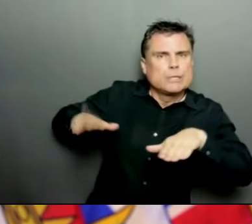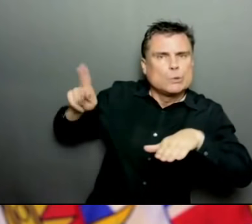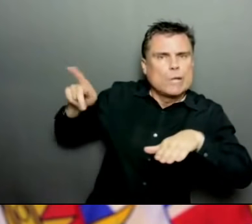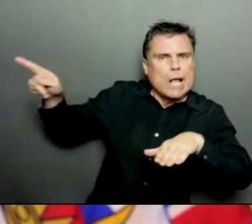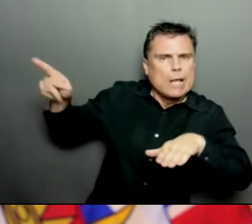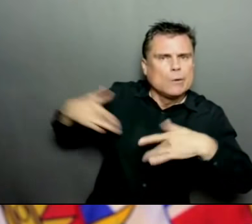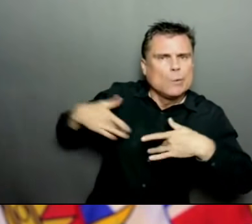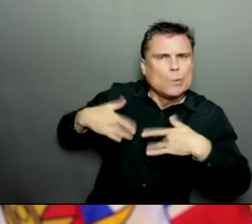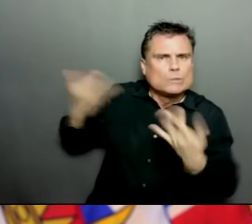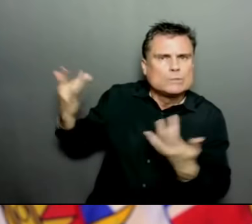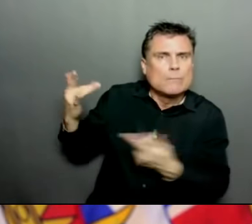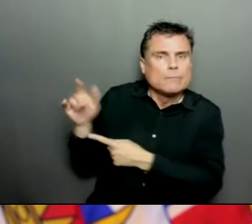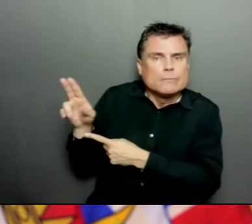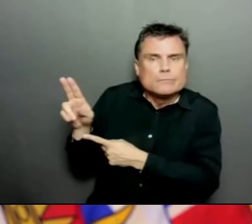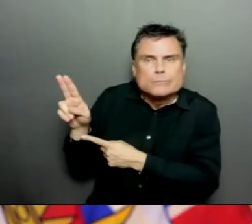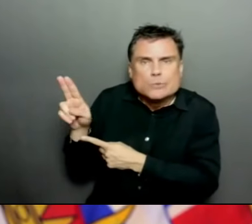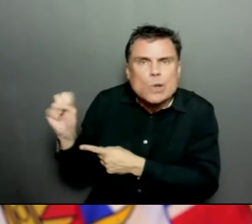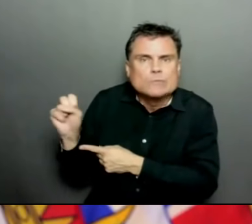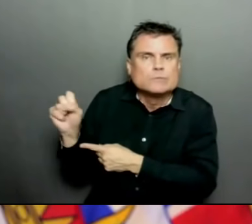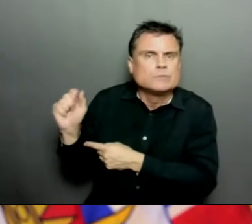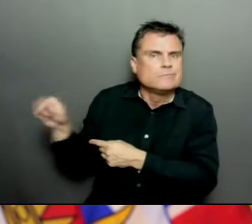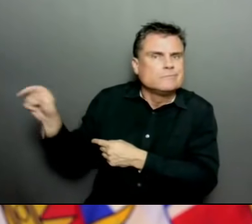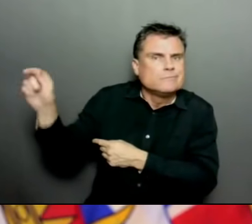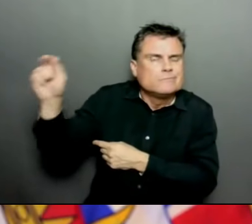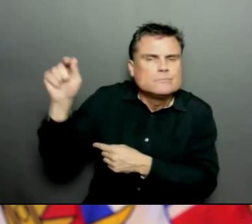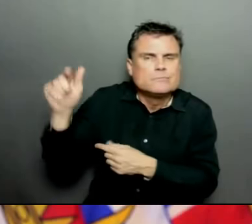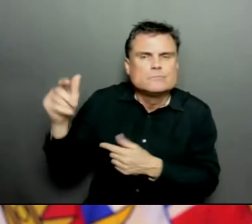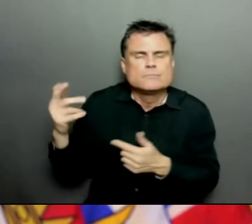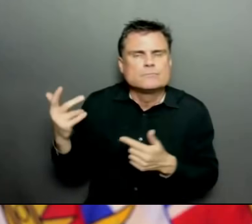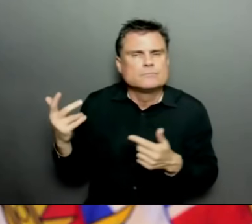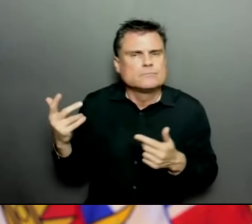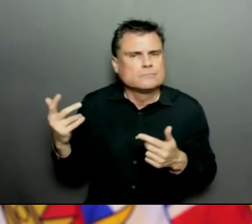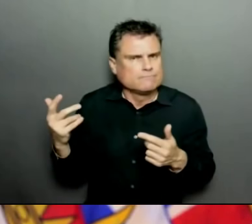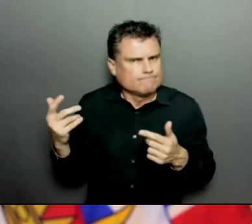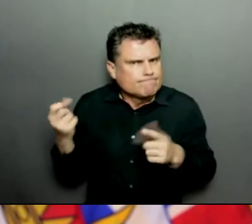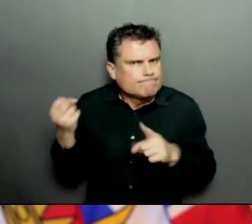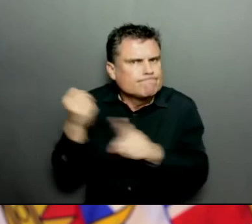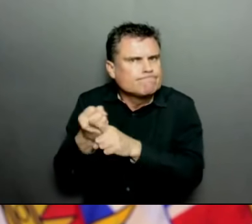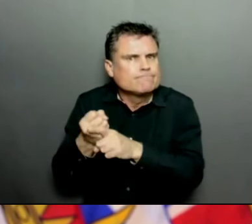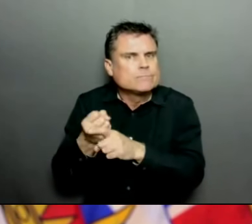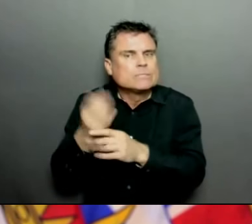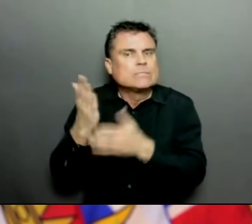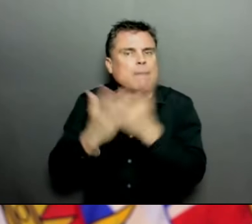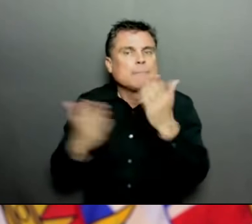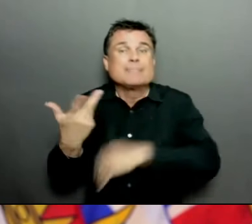to help people understand what that means for you. We will continue to do that.